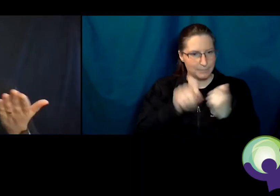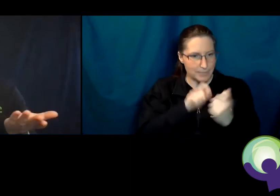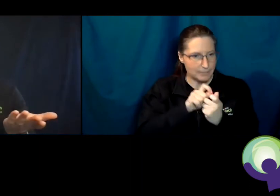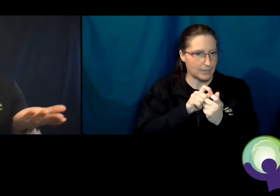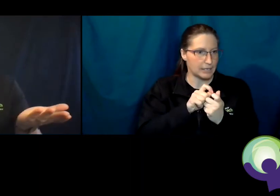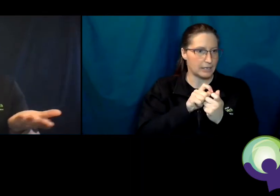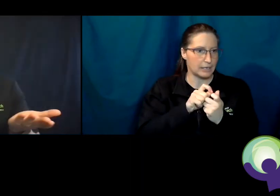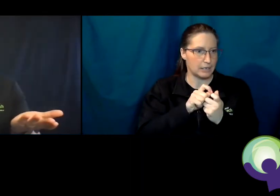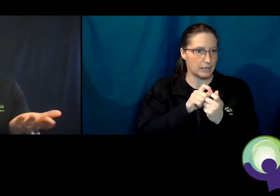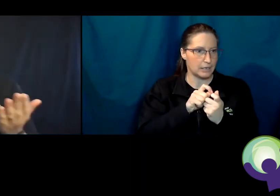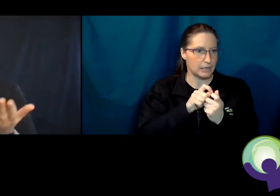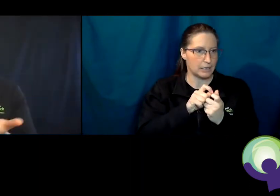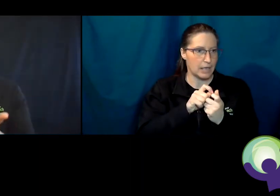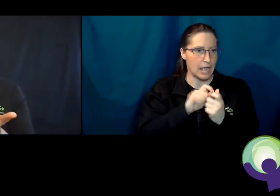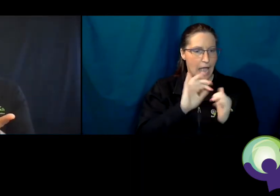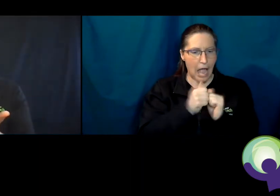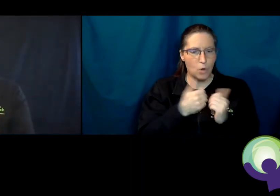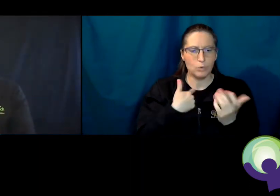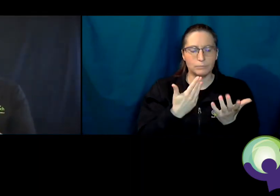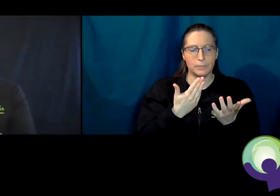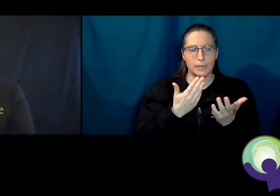down their time? Sometimes there are